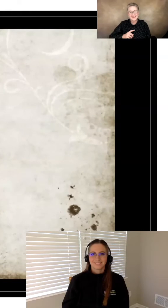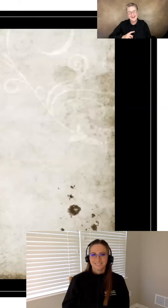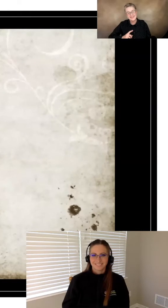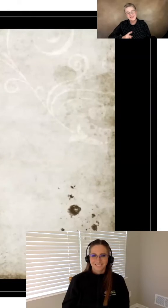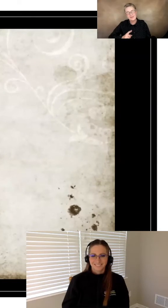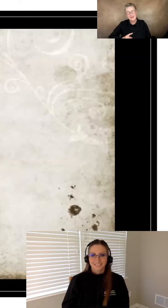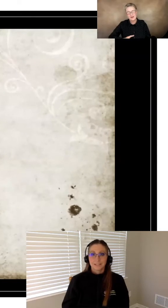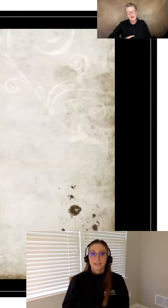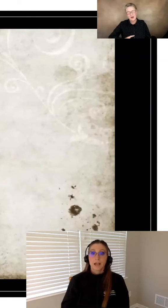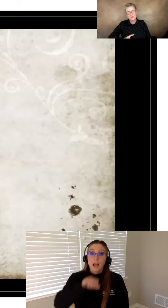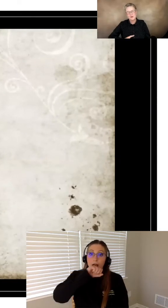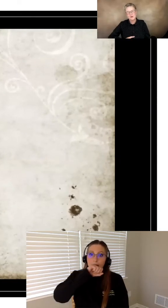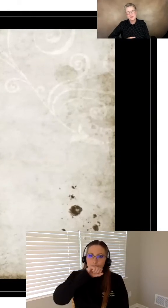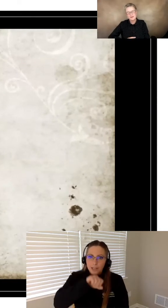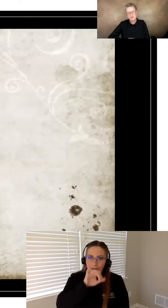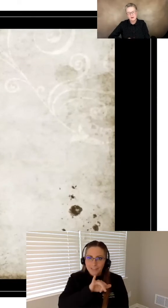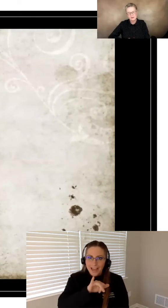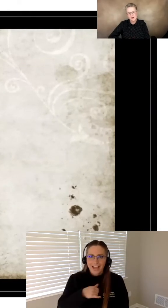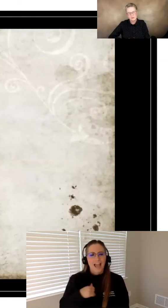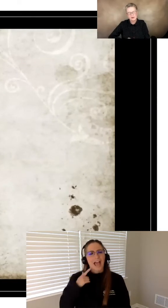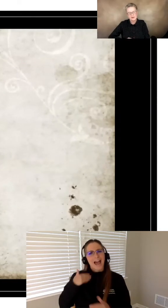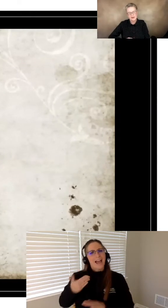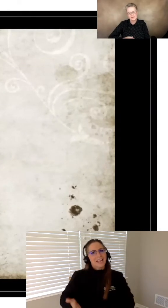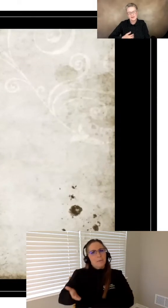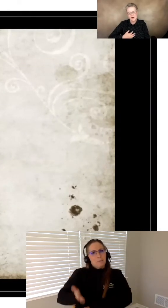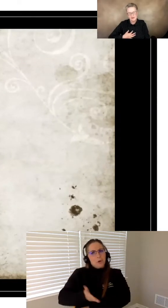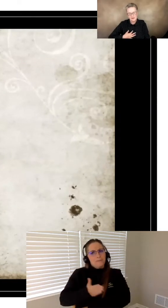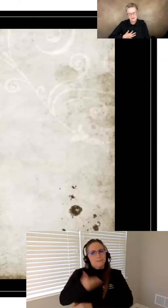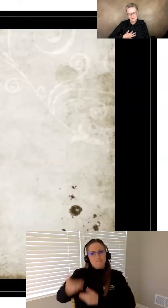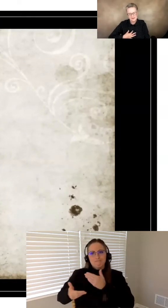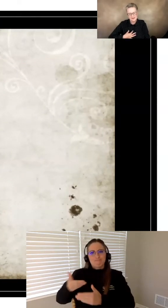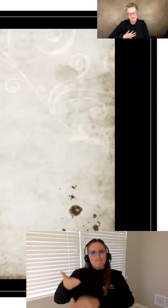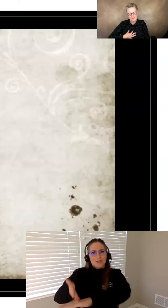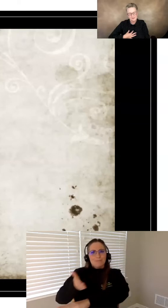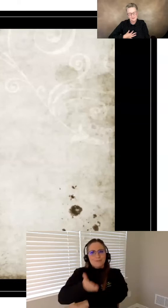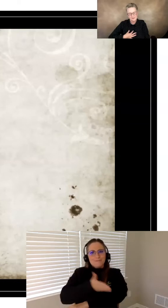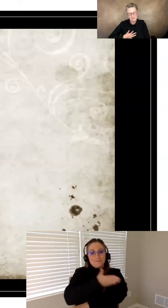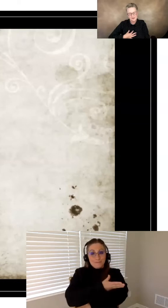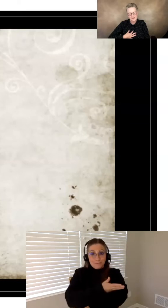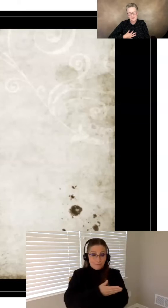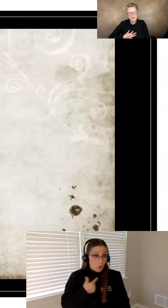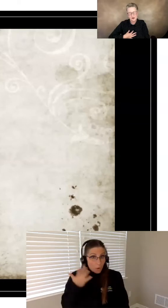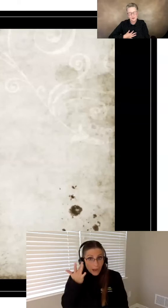I loved that, and I improved as I went along because I think all of us, it's such a humble